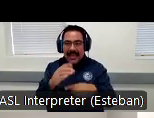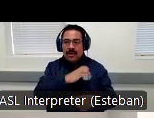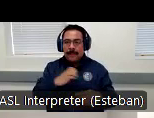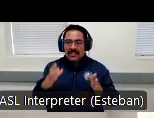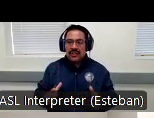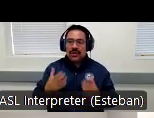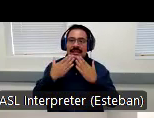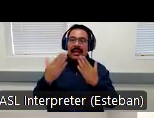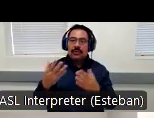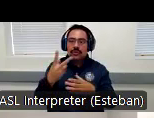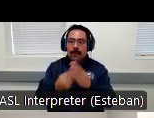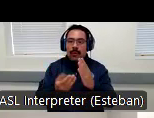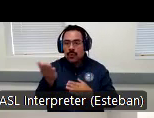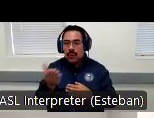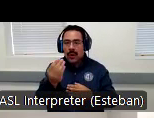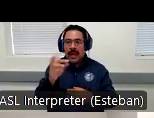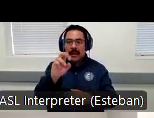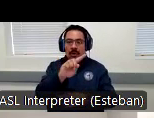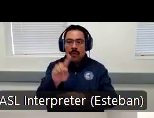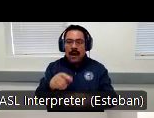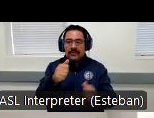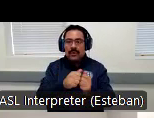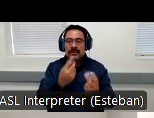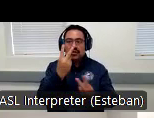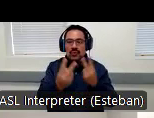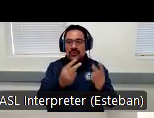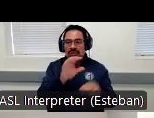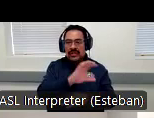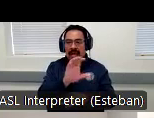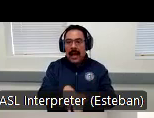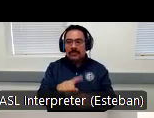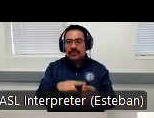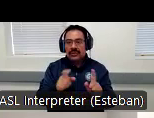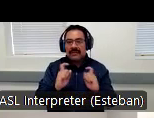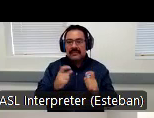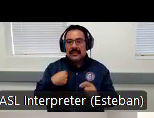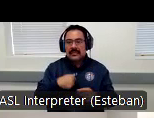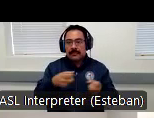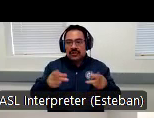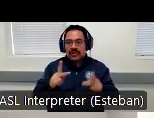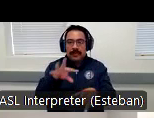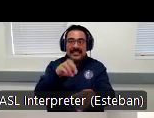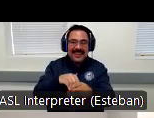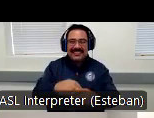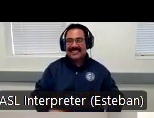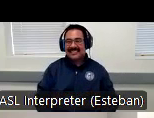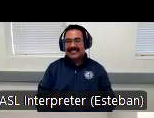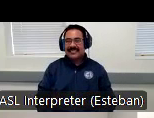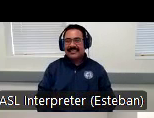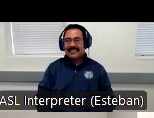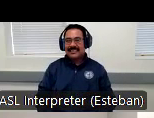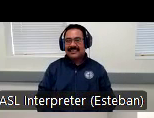you to both you and Roz over at Choose Chicago, for giving us the opportunity to participate.